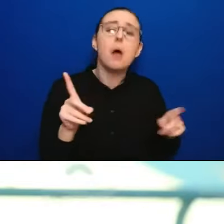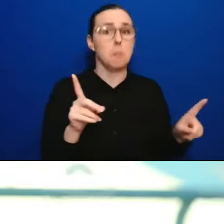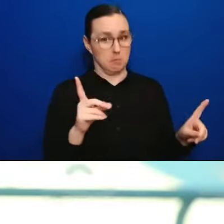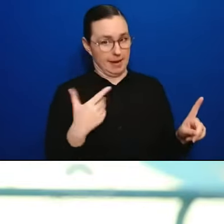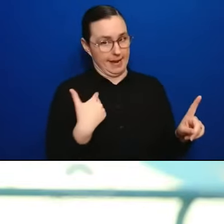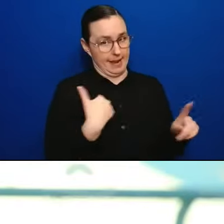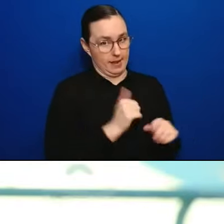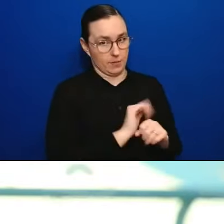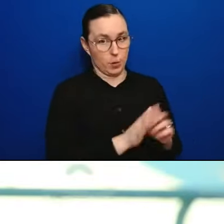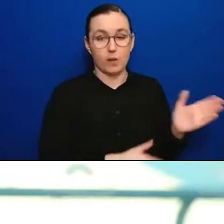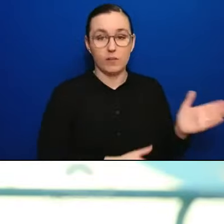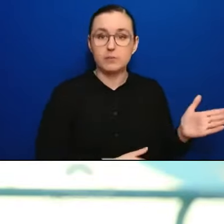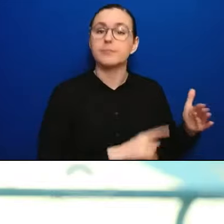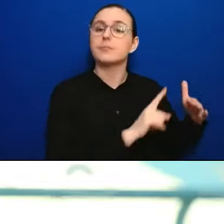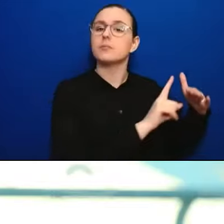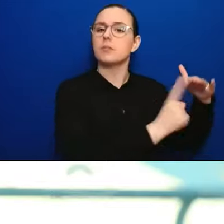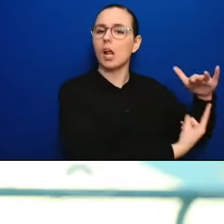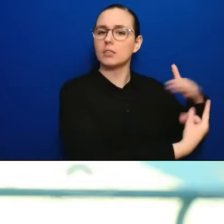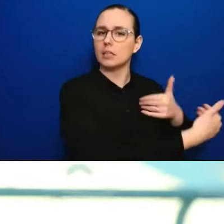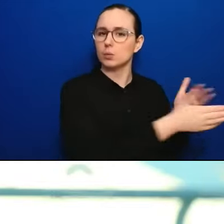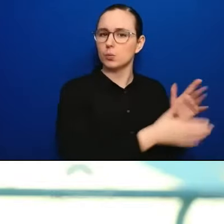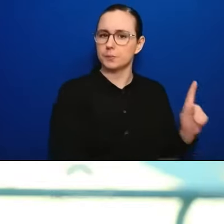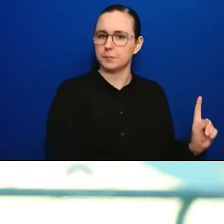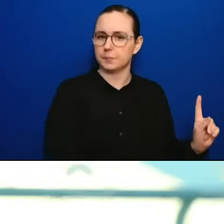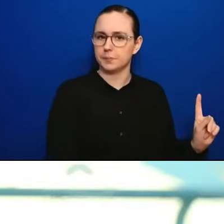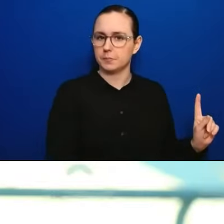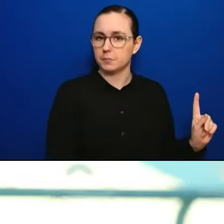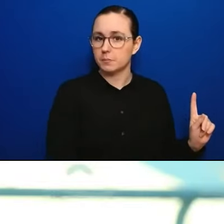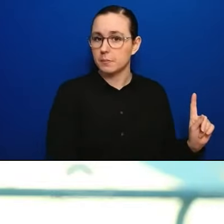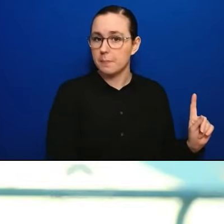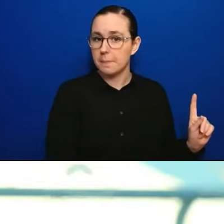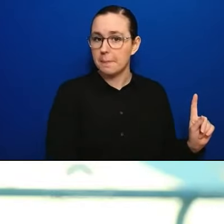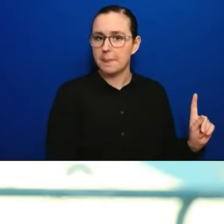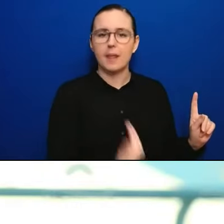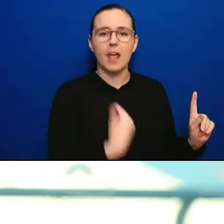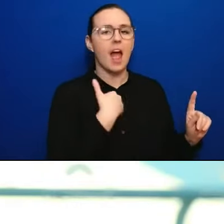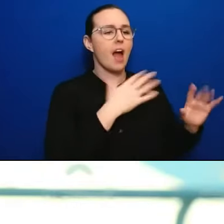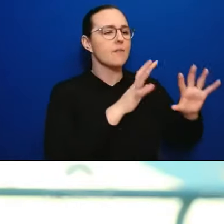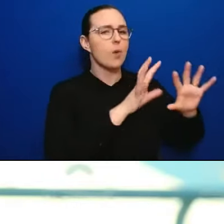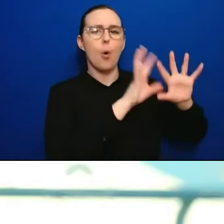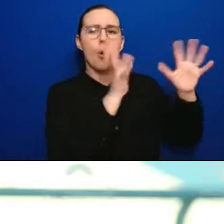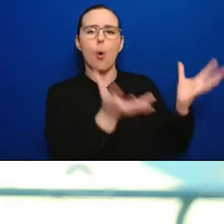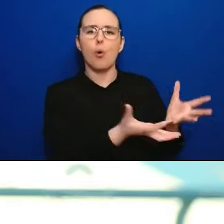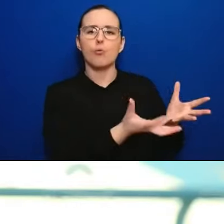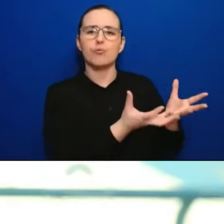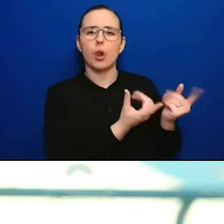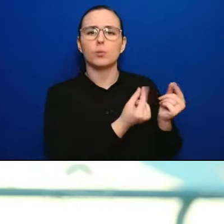may be a resident who tests positive for COVID. Might have mild symptoms. But test positive. And they are individually